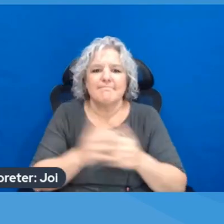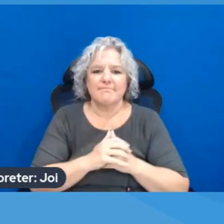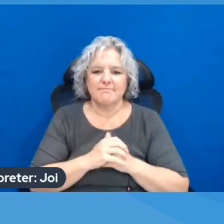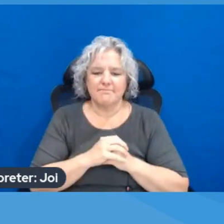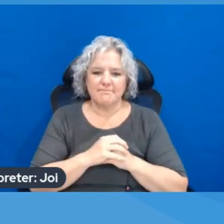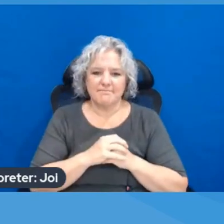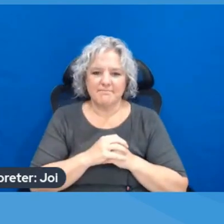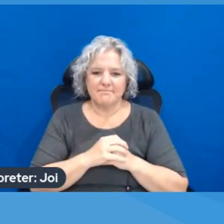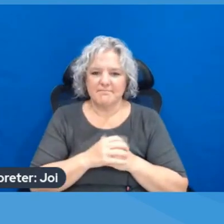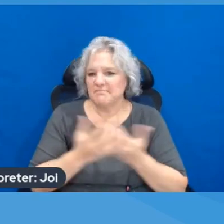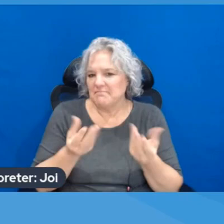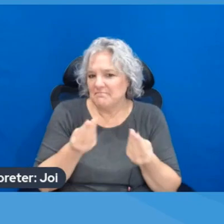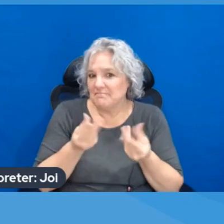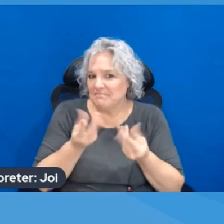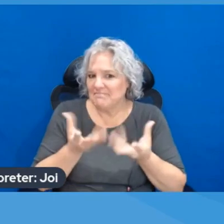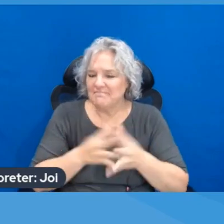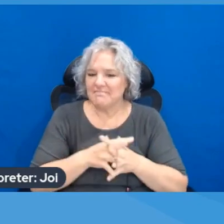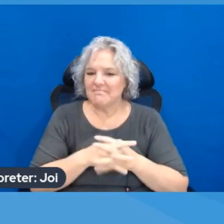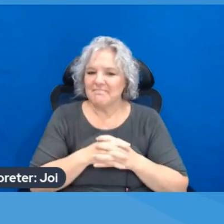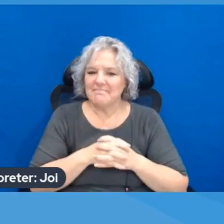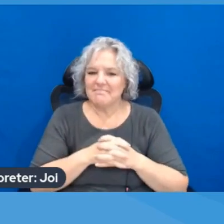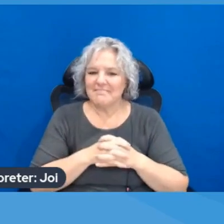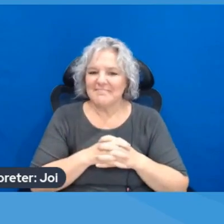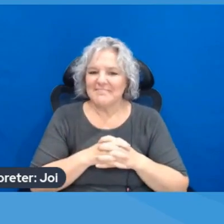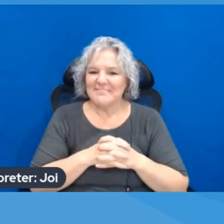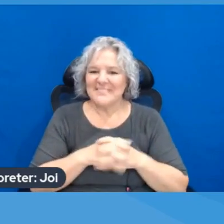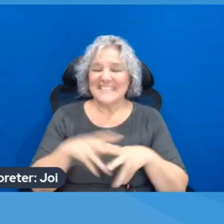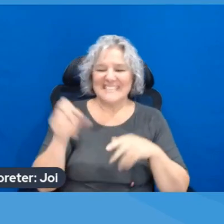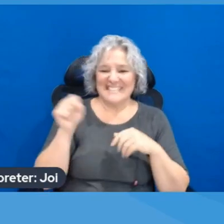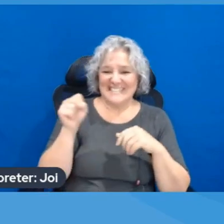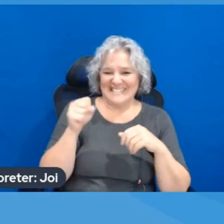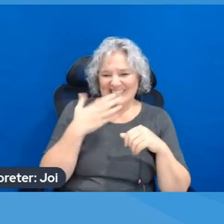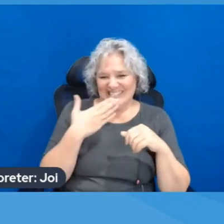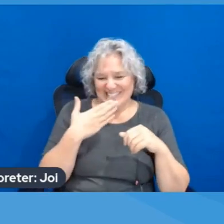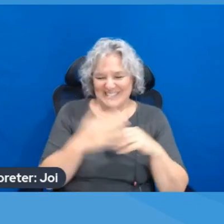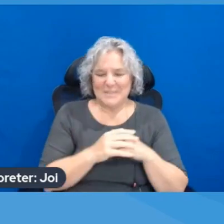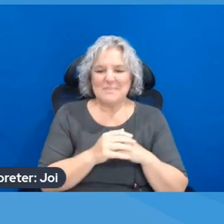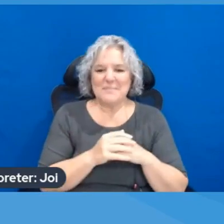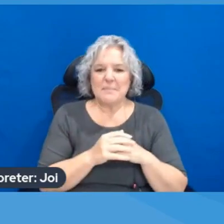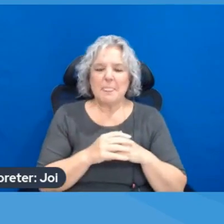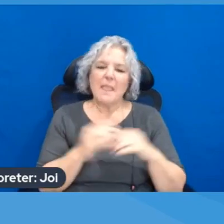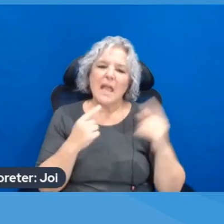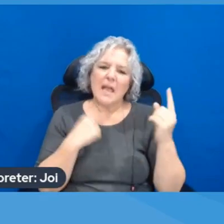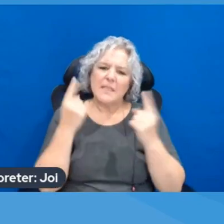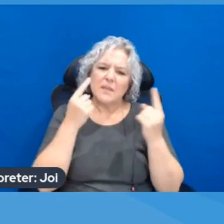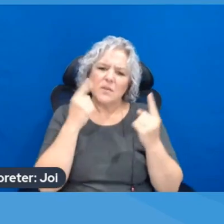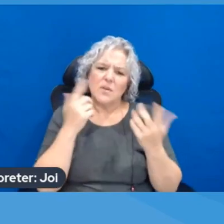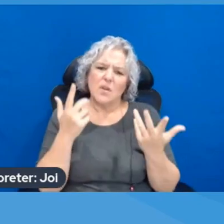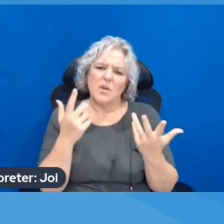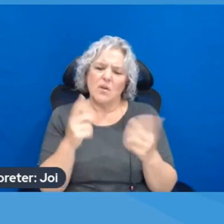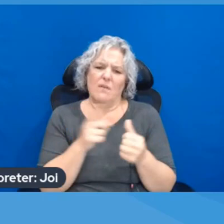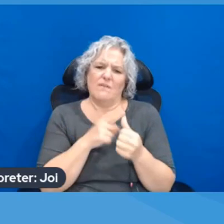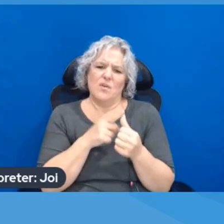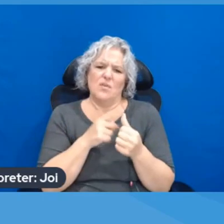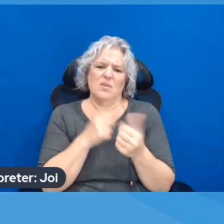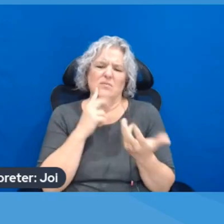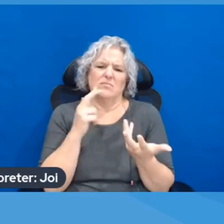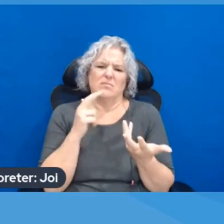What can you tell us? Yeah, thanks Katie. And I think, you know, I'd like to first define the type of innovation